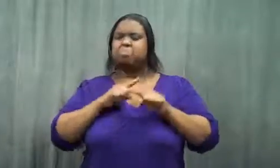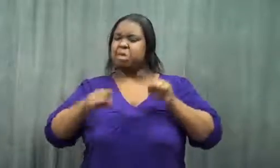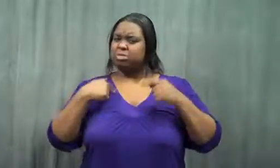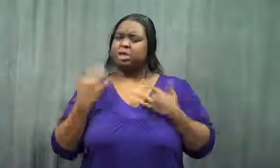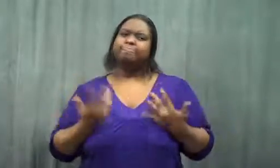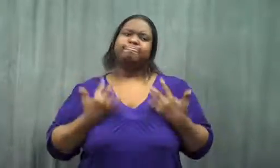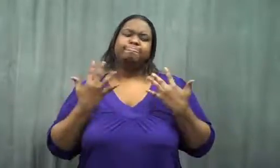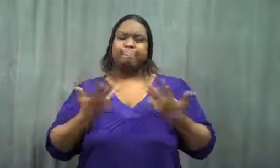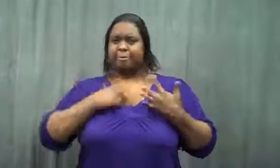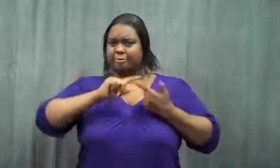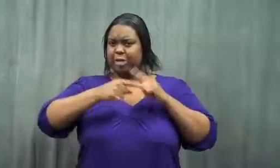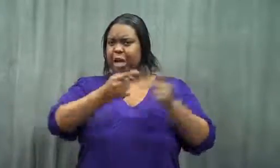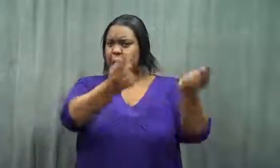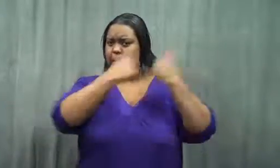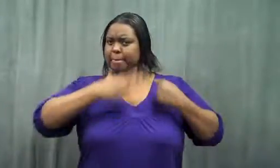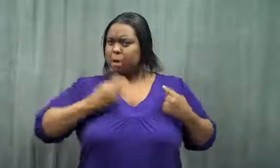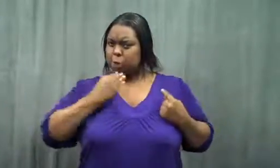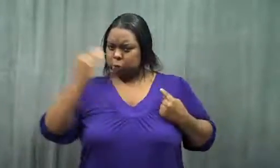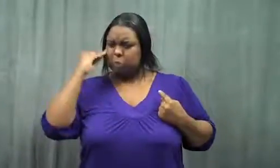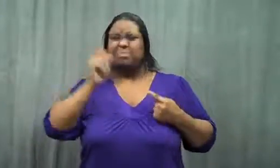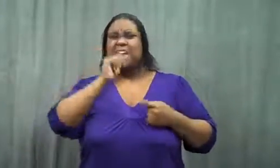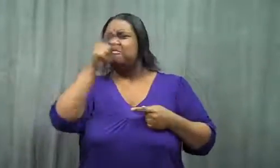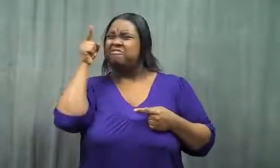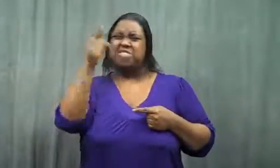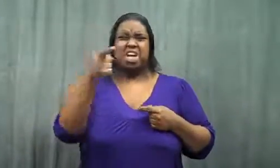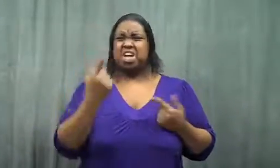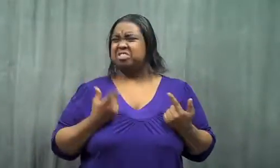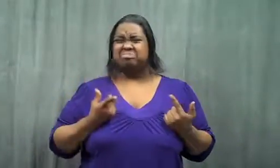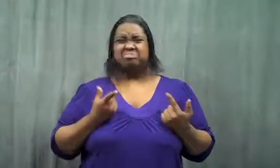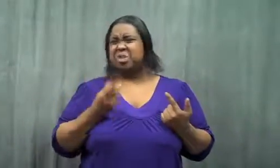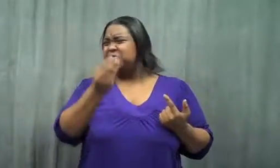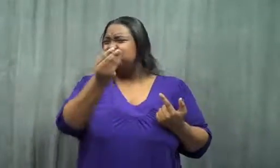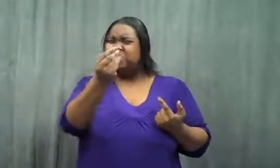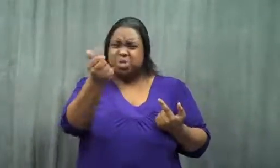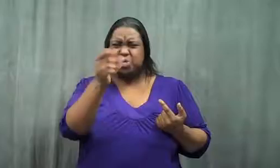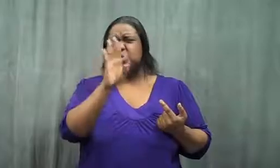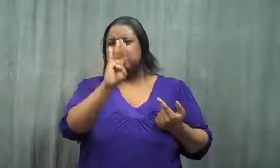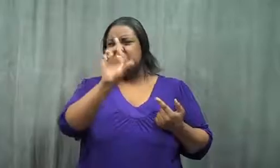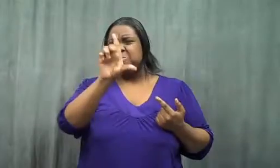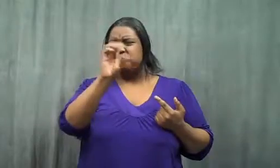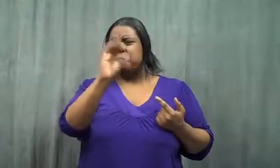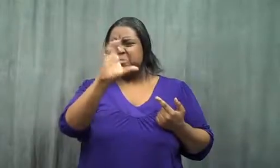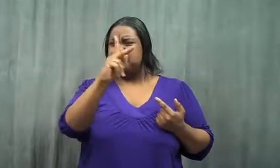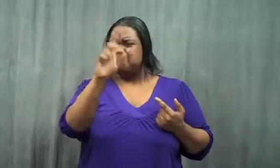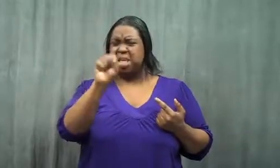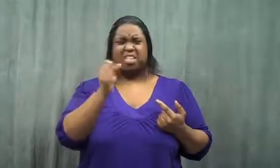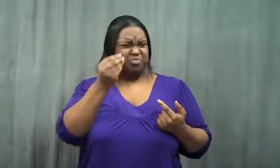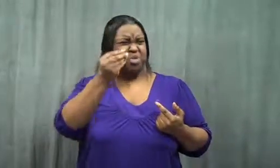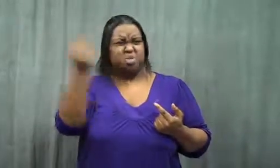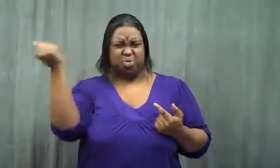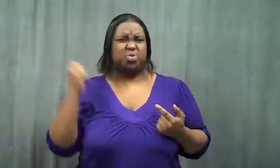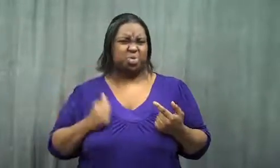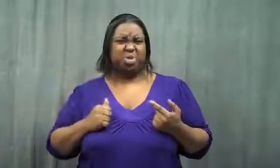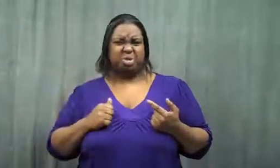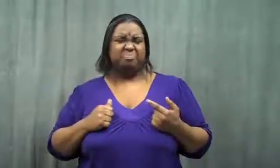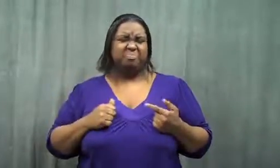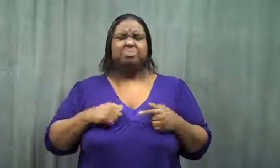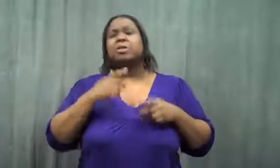I waited for my friend to come over, it wasn't far, just a few blocks.